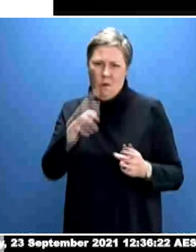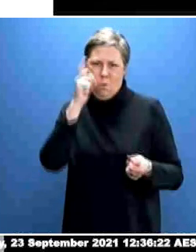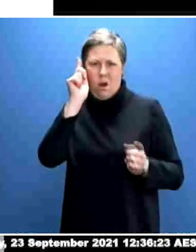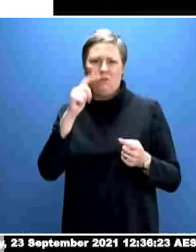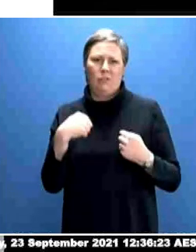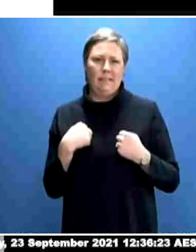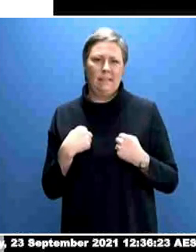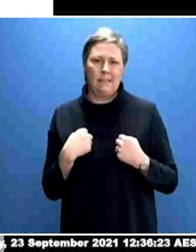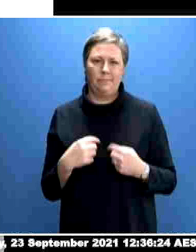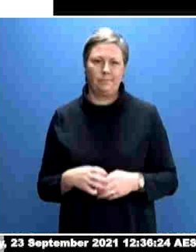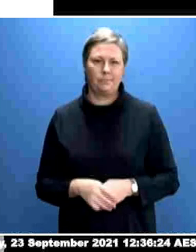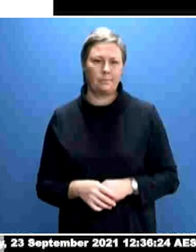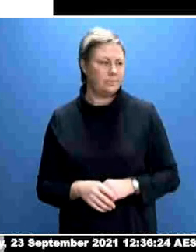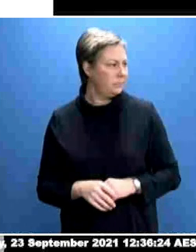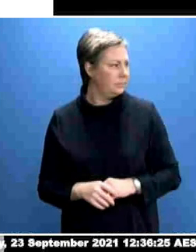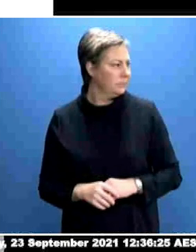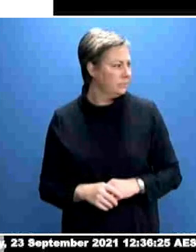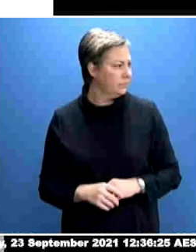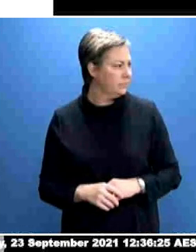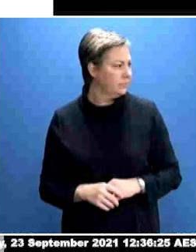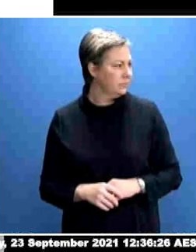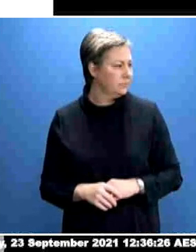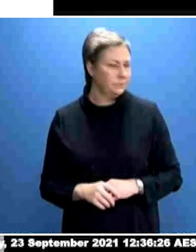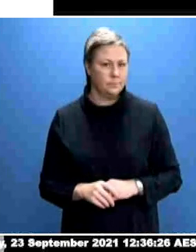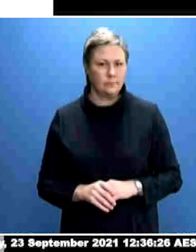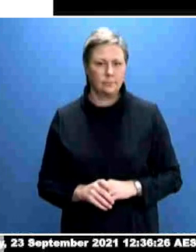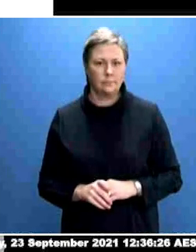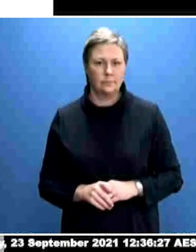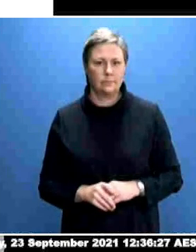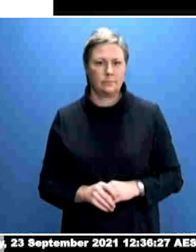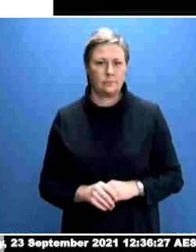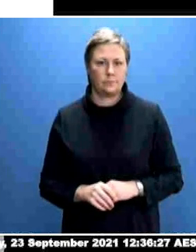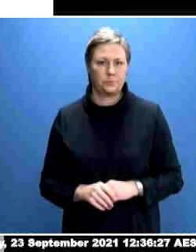Just looking at that list of points, the second one